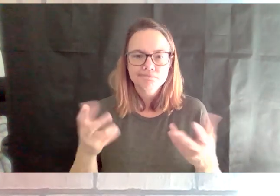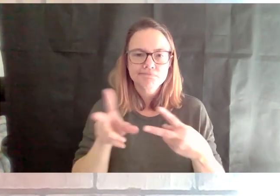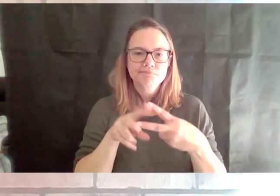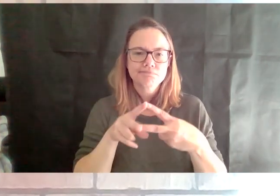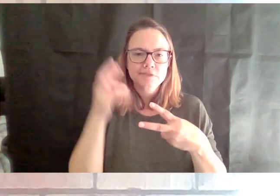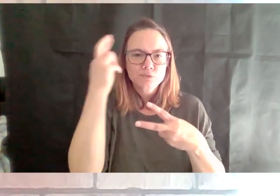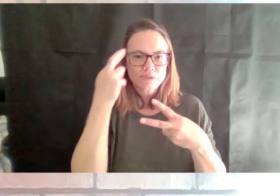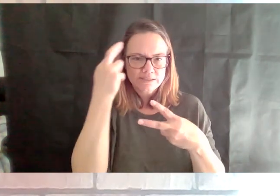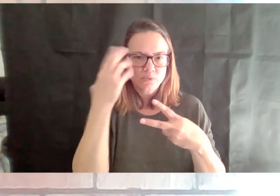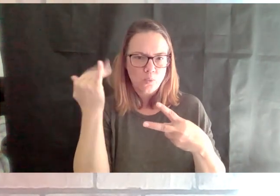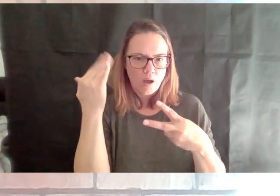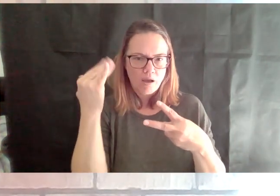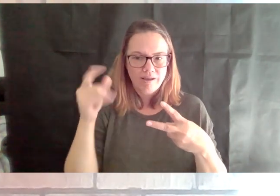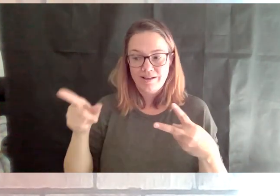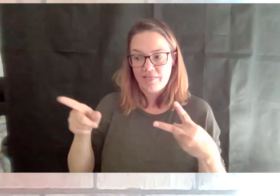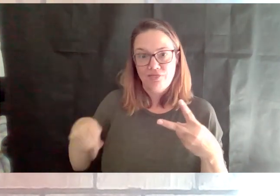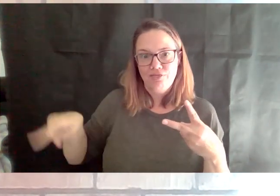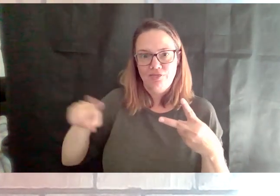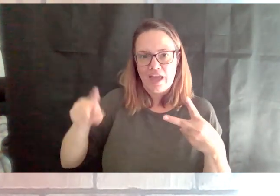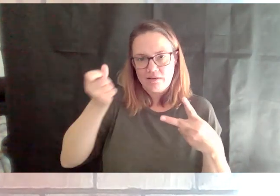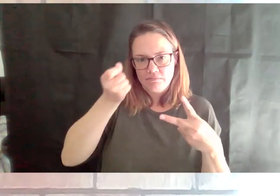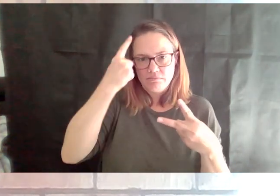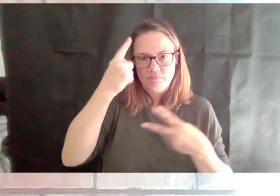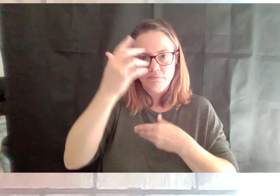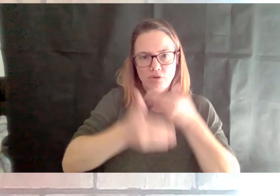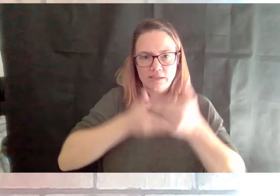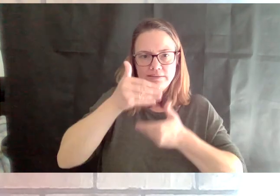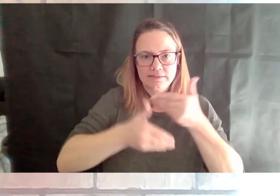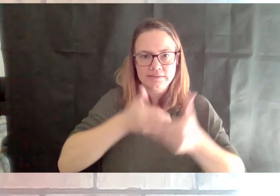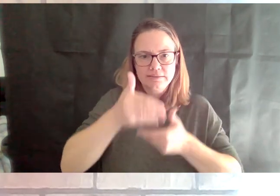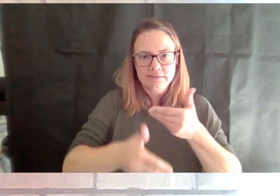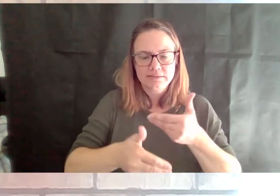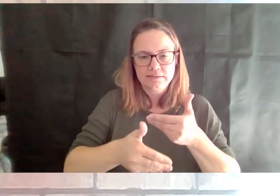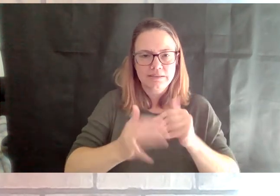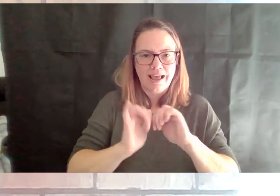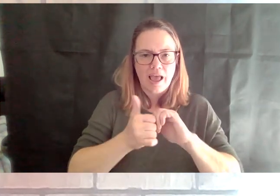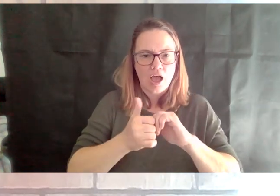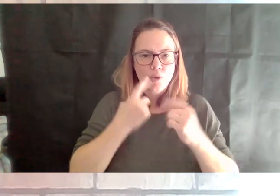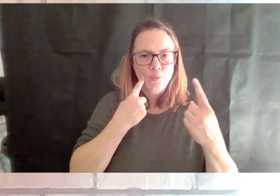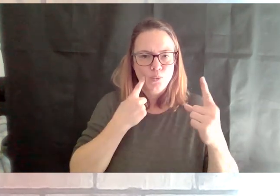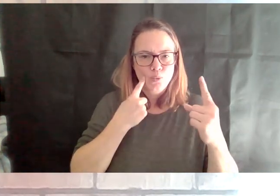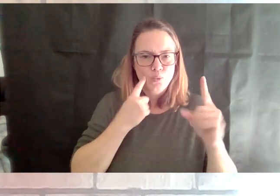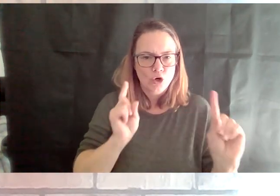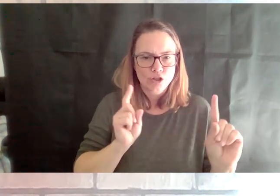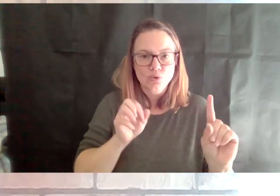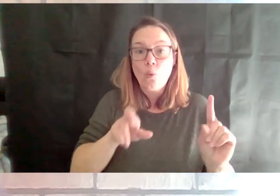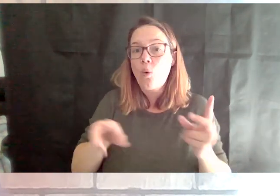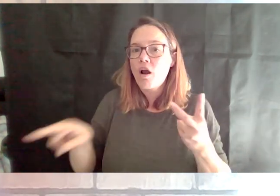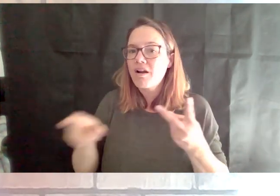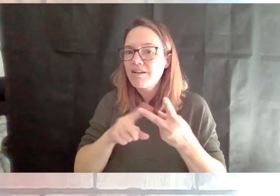It's either because they're not-- they don't understand the process, or they've had a bad past experience